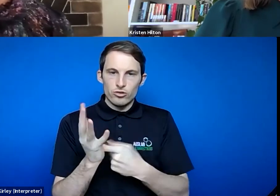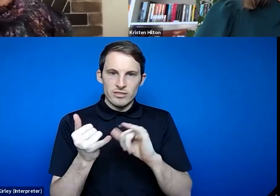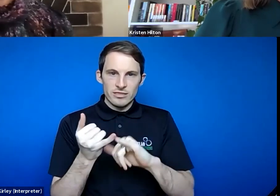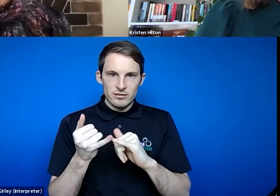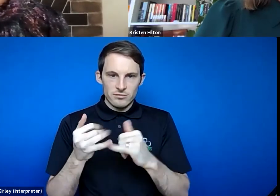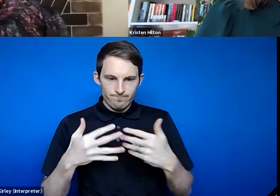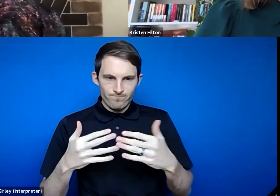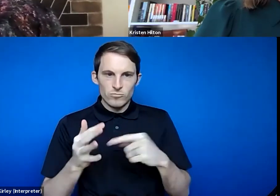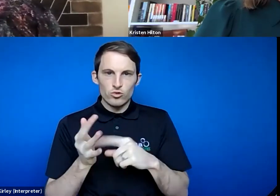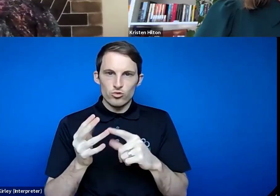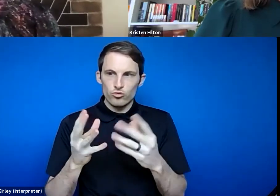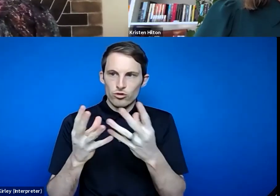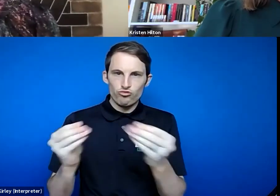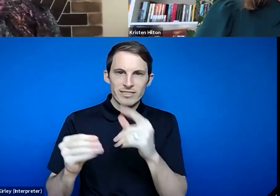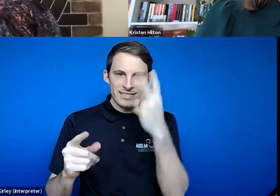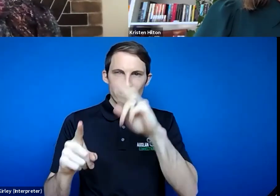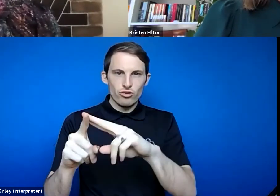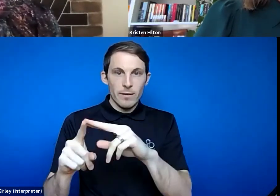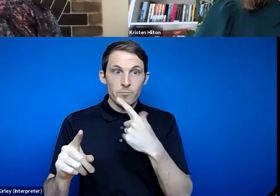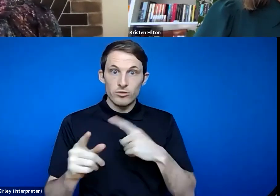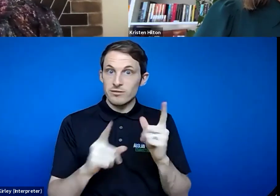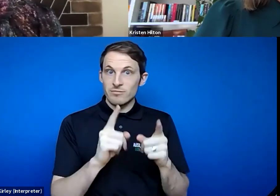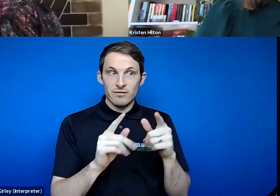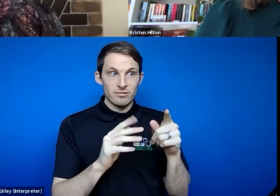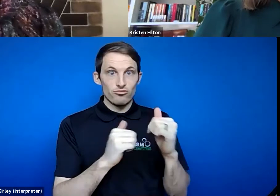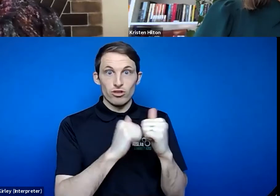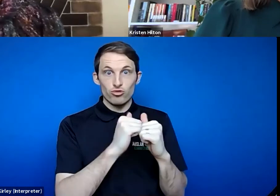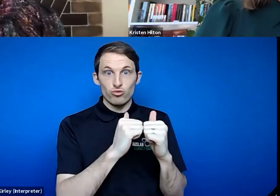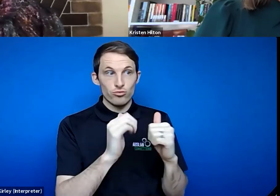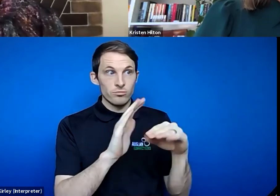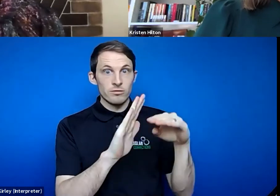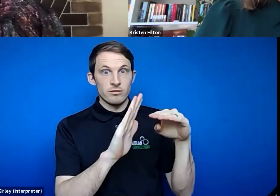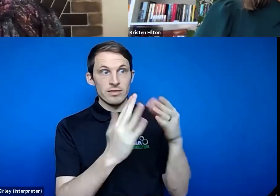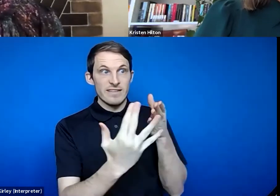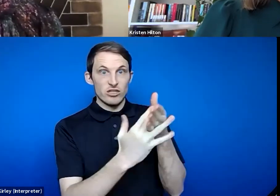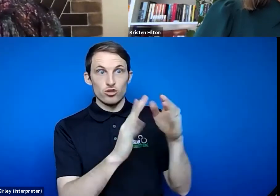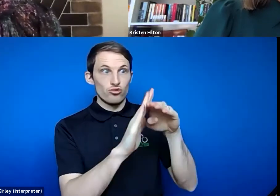structural interventions in and of themselves don't clear away the stereotypes and once